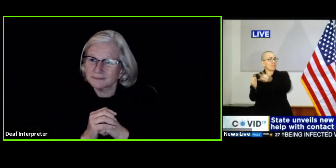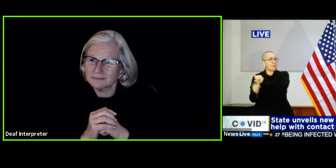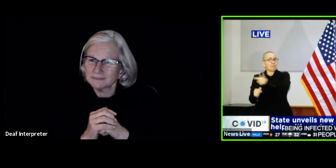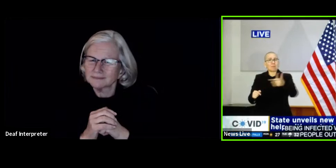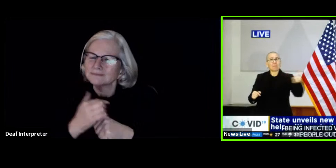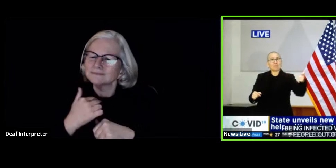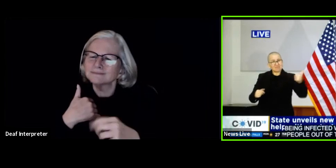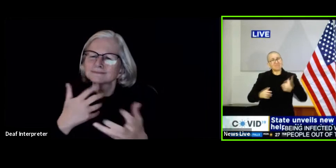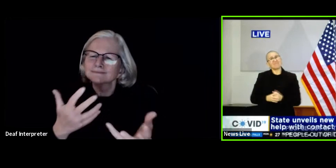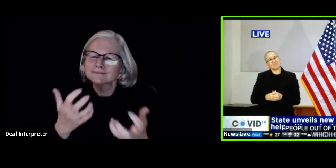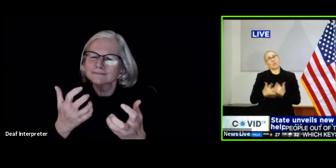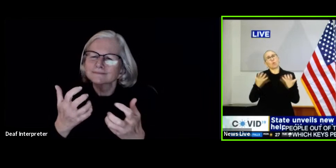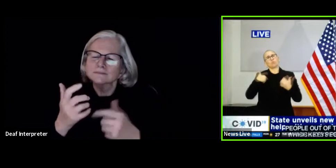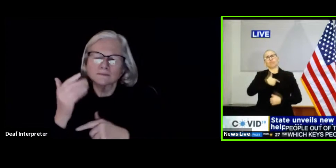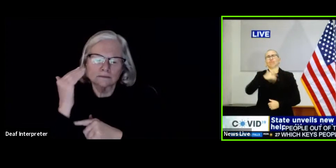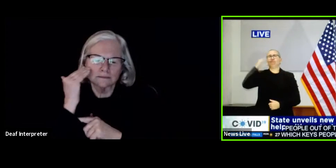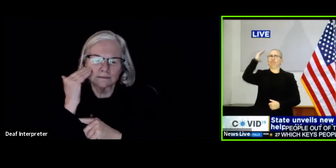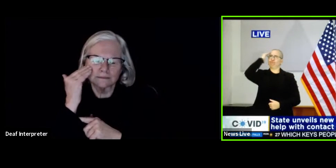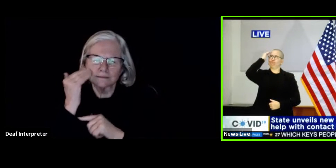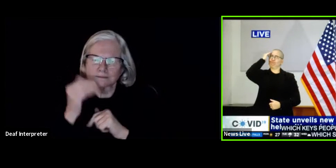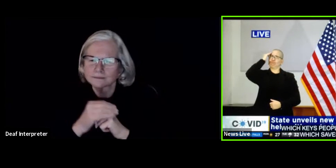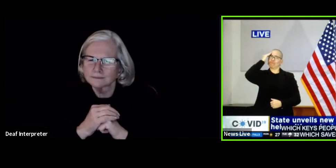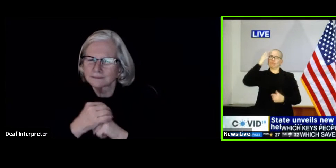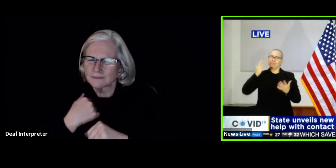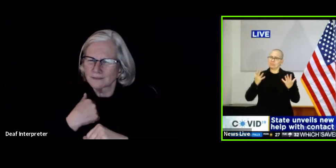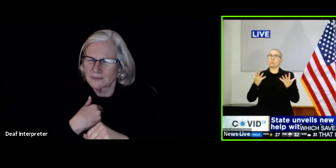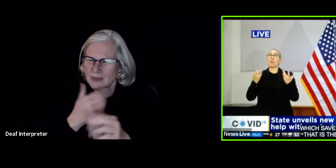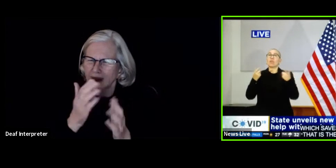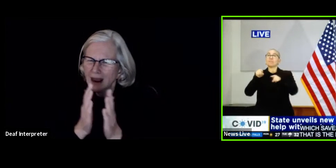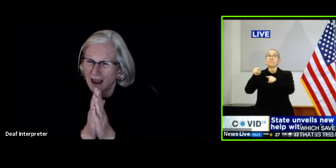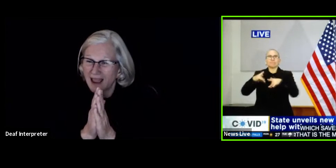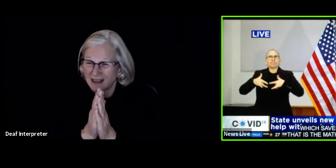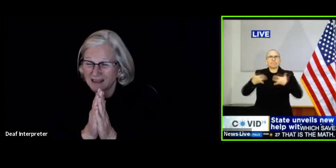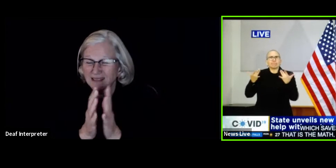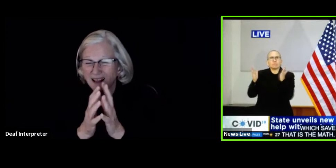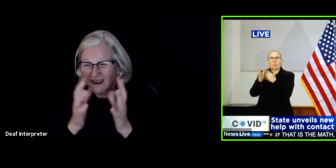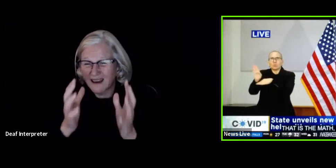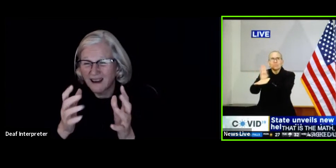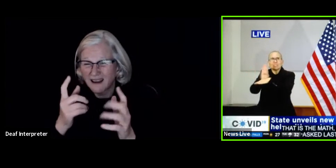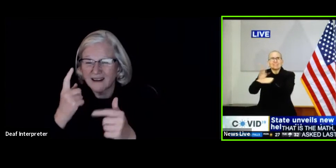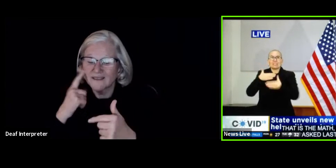WHAT GOT ASKED ESPECIALLY OF OUR SMALL BUSINESSES, WAS PRETTY DRAMATIC. ASKING FOLKS WHO HAVE ALREADY BEEN THROUGH